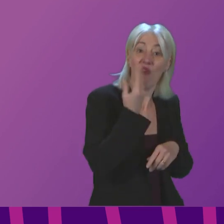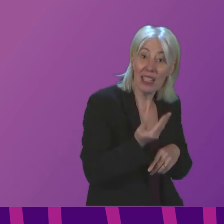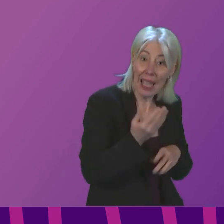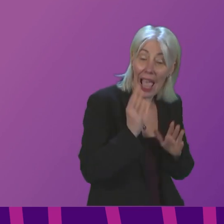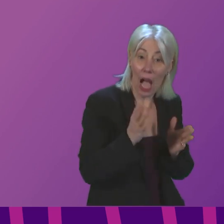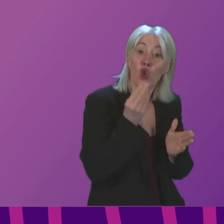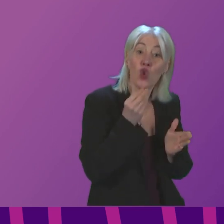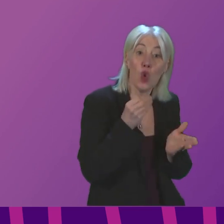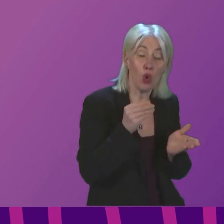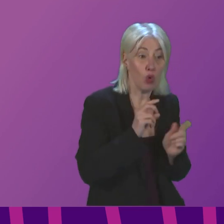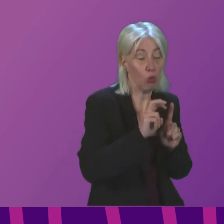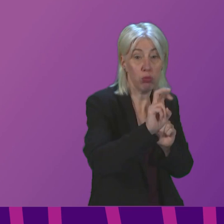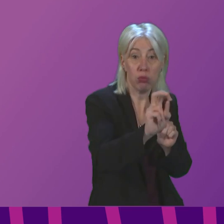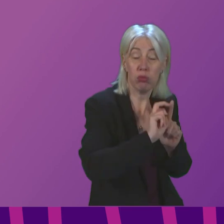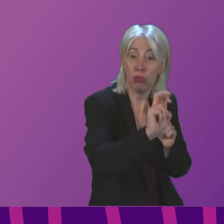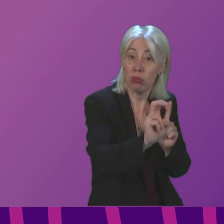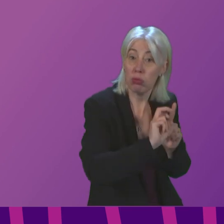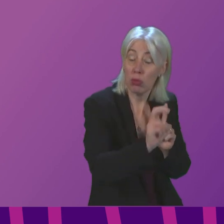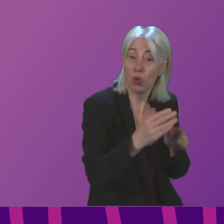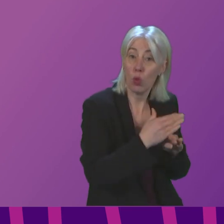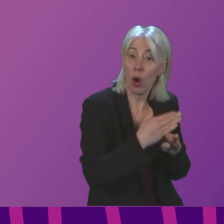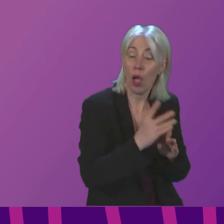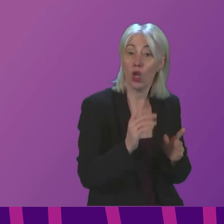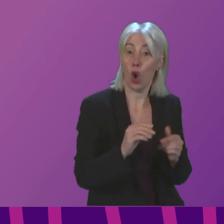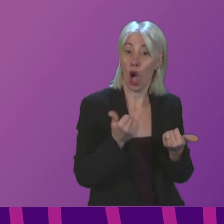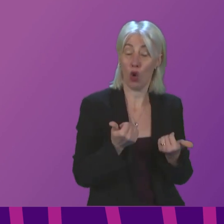Does the First Minister therefore agree that a green new deal for workers in Glasgow must